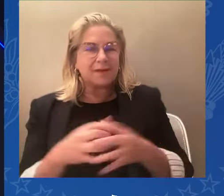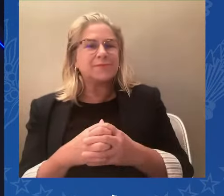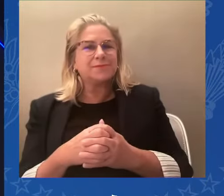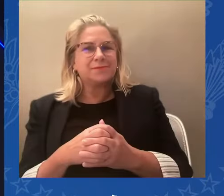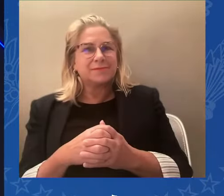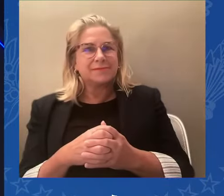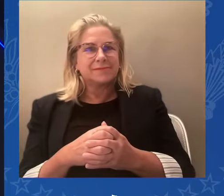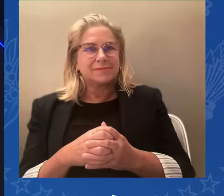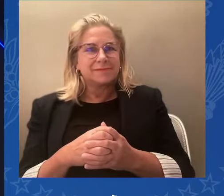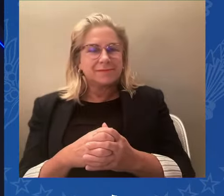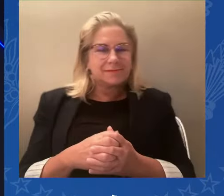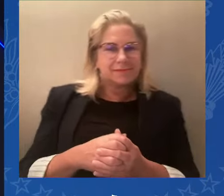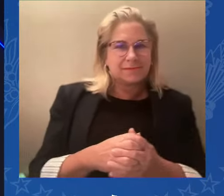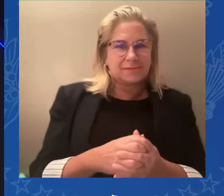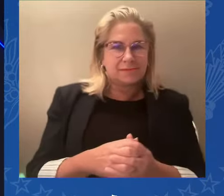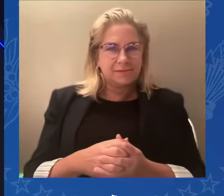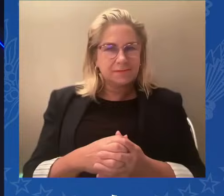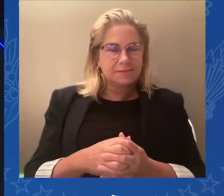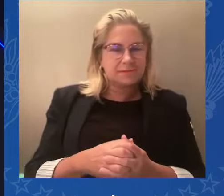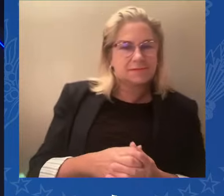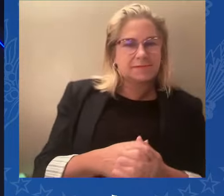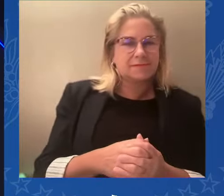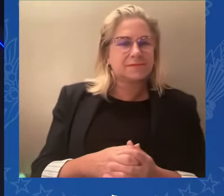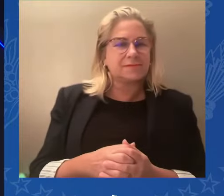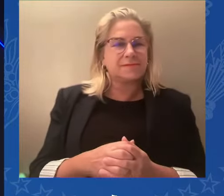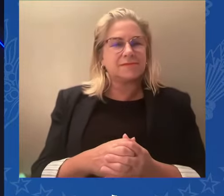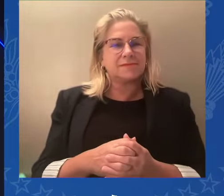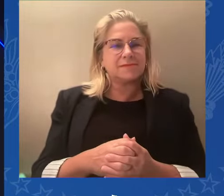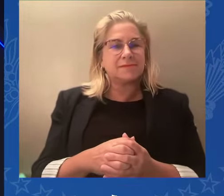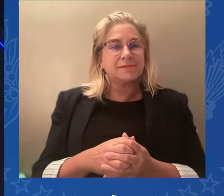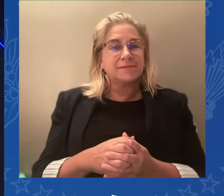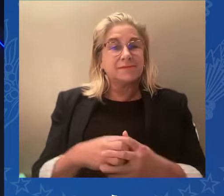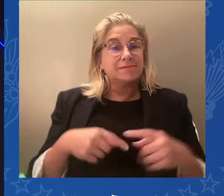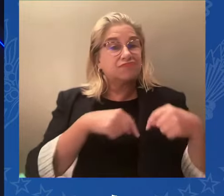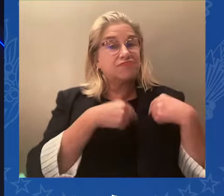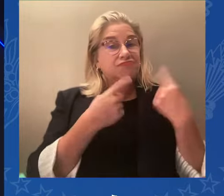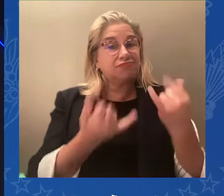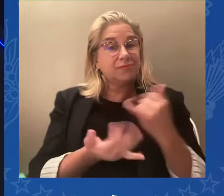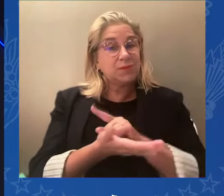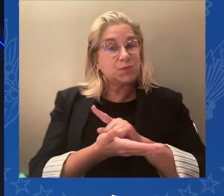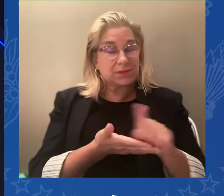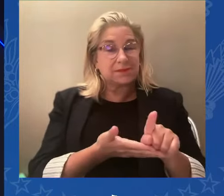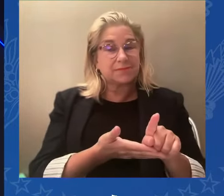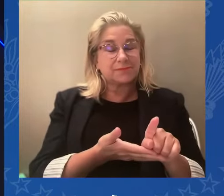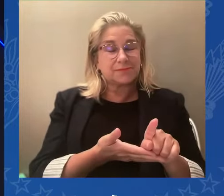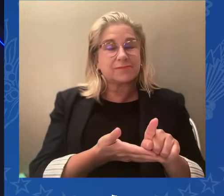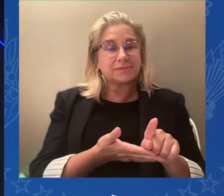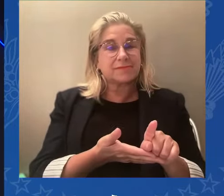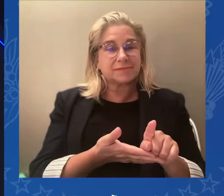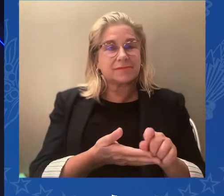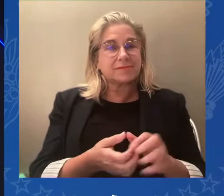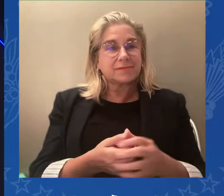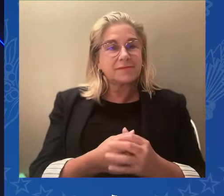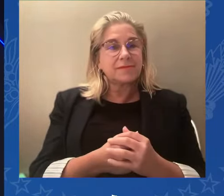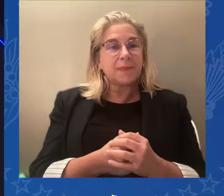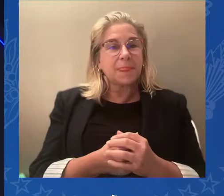Throughout this week -- one last -- Ms. Sewell: Everyone, please take their seats.